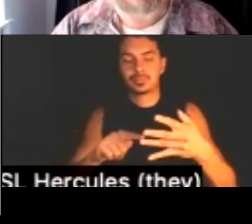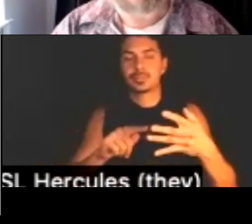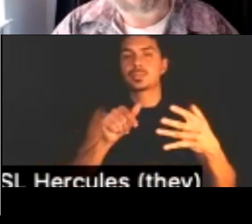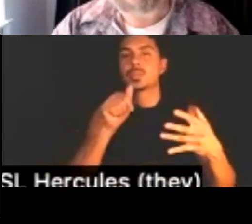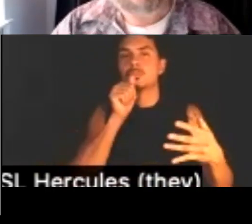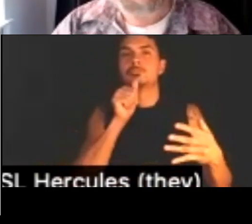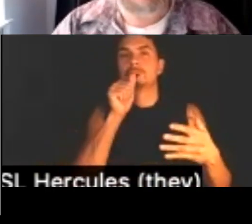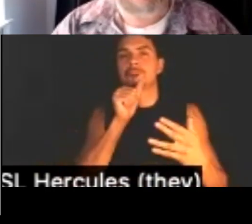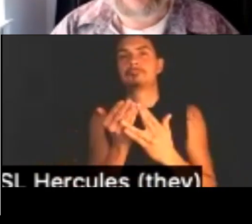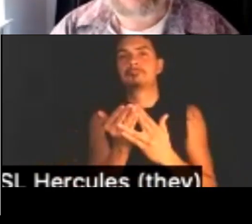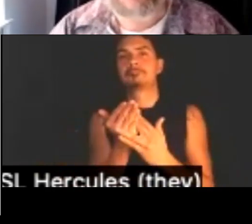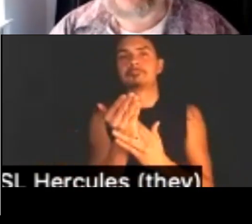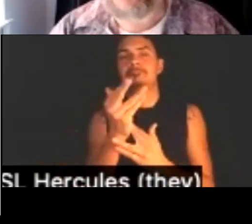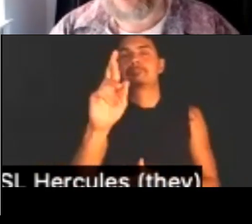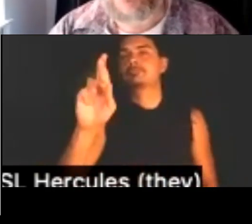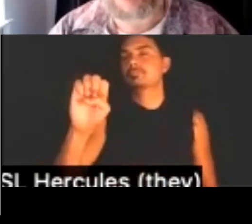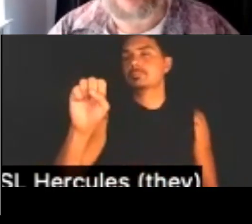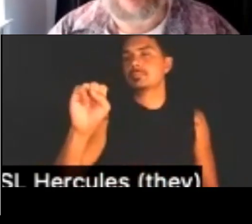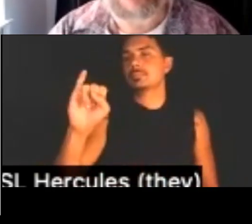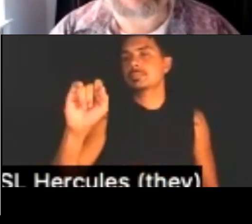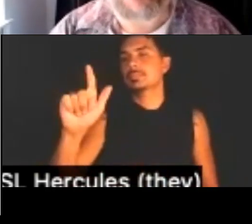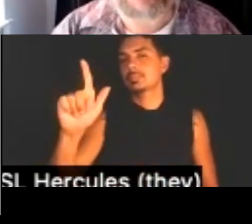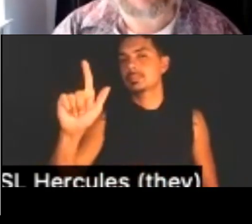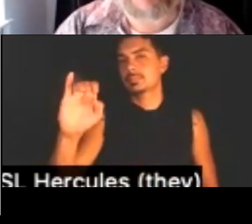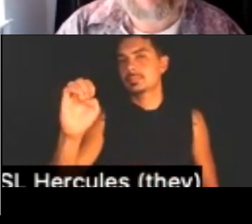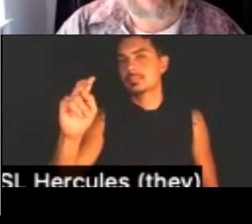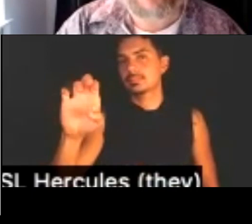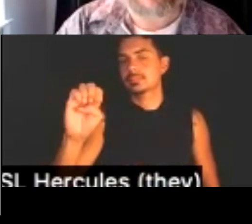so how trans communities and how trans people